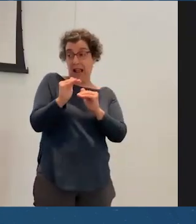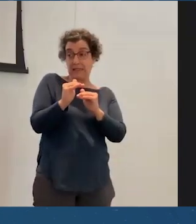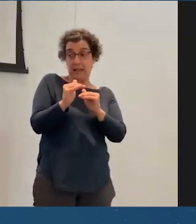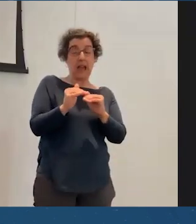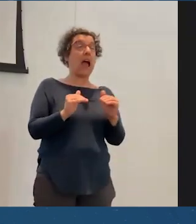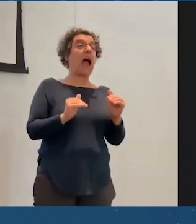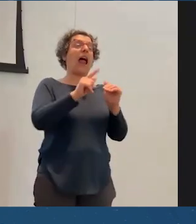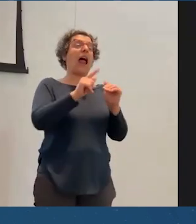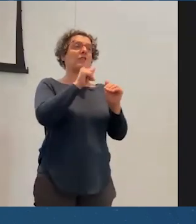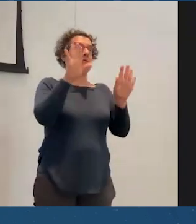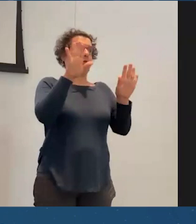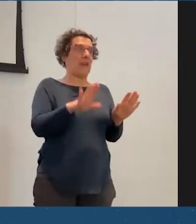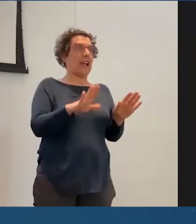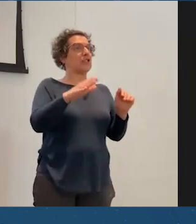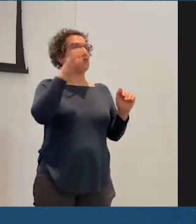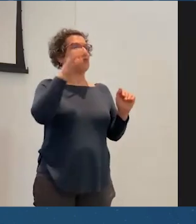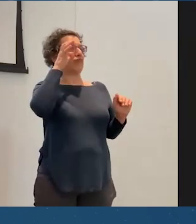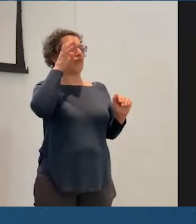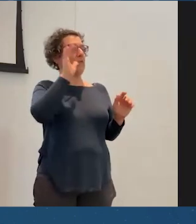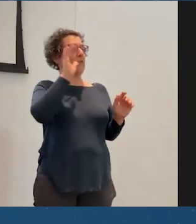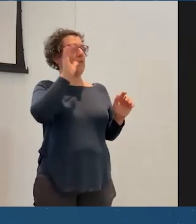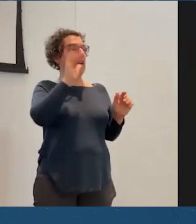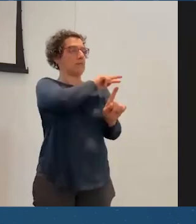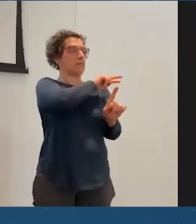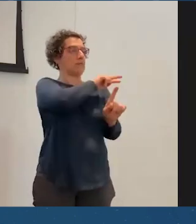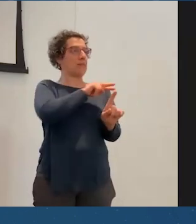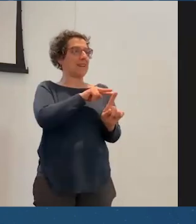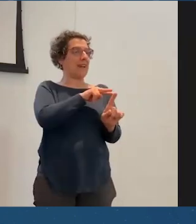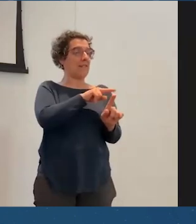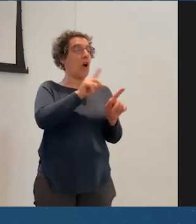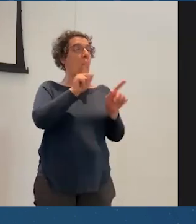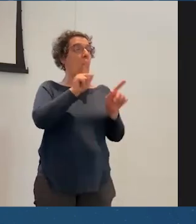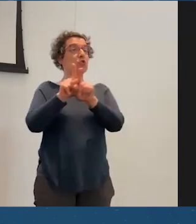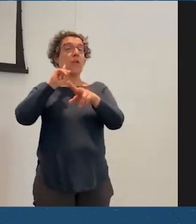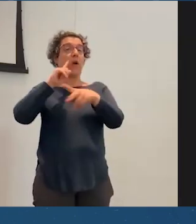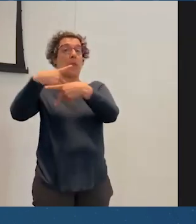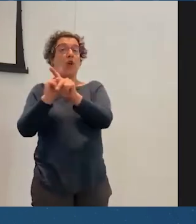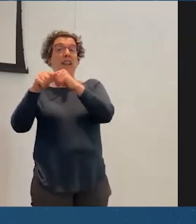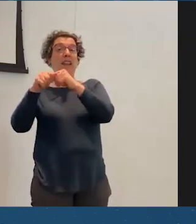of what folks need, as well as for the product team to really discuss and like, OK, well, that's not possible,